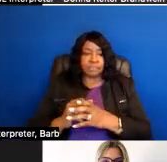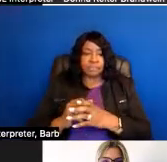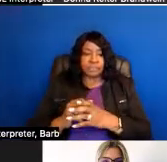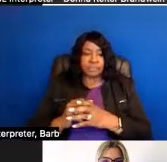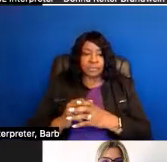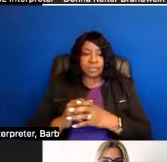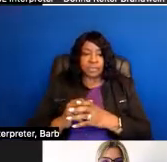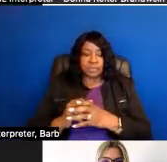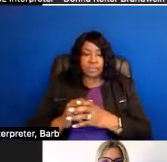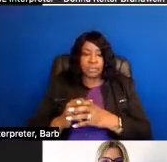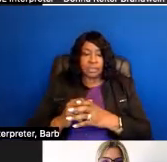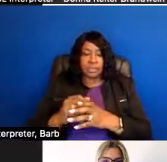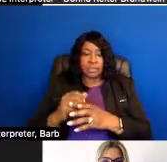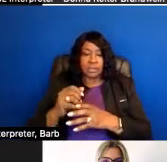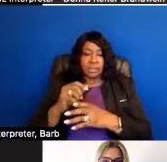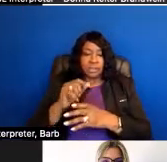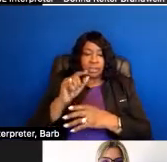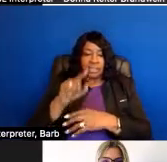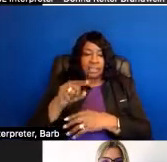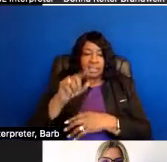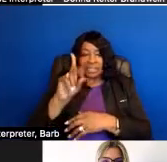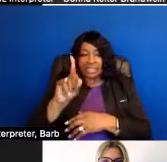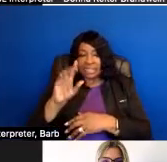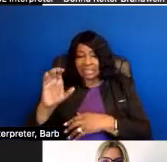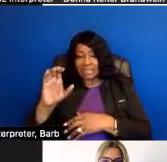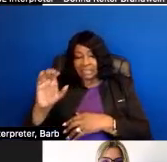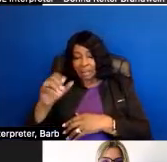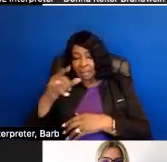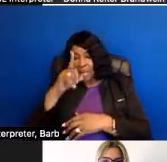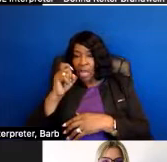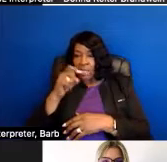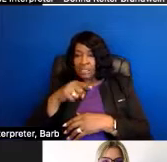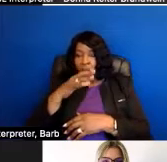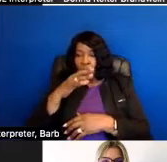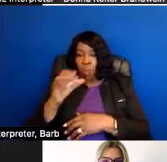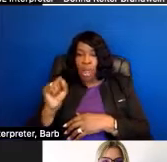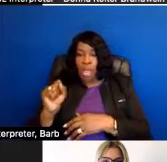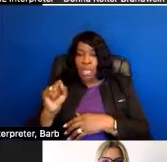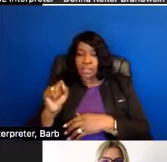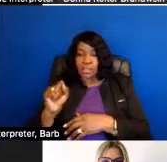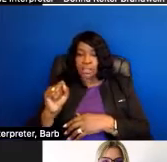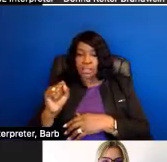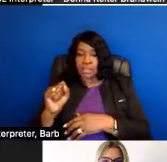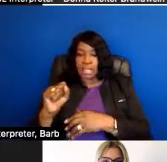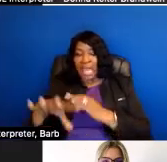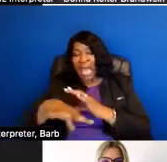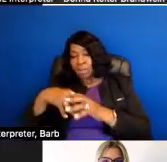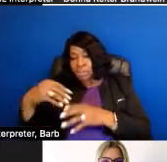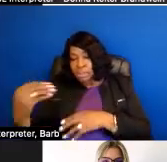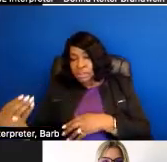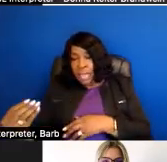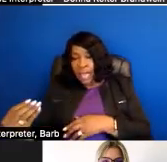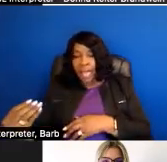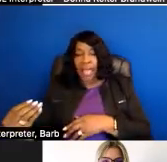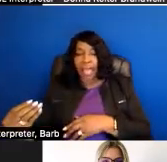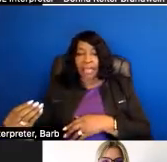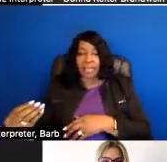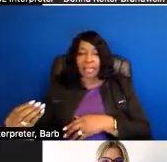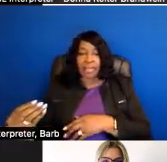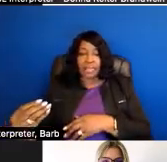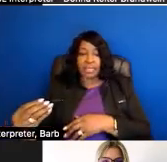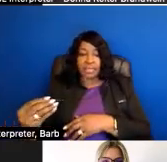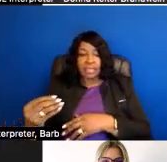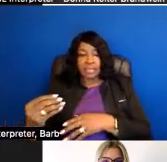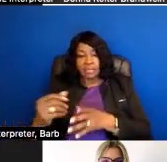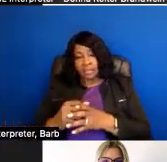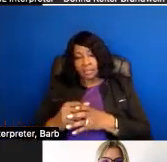This DCC, because it was outside, it's a co-curricular unit.